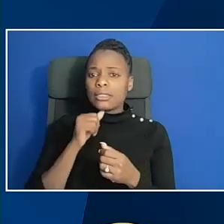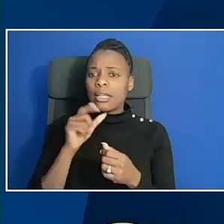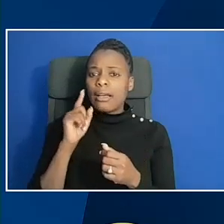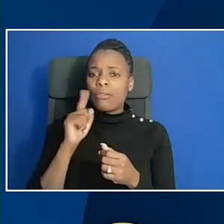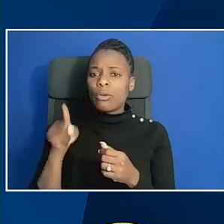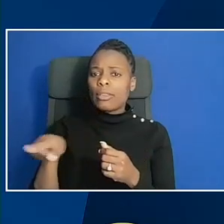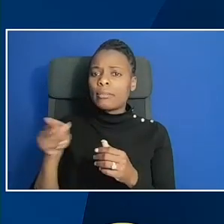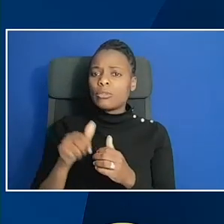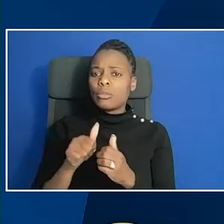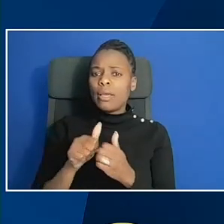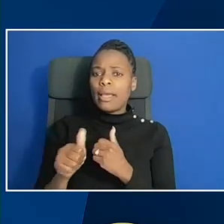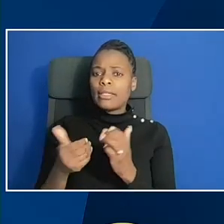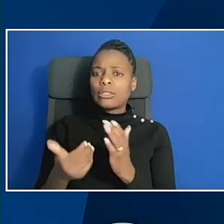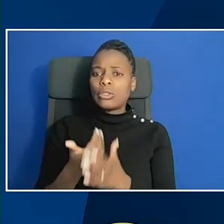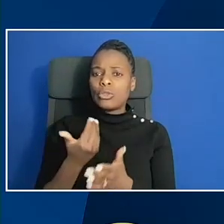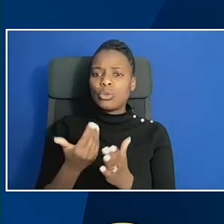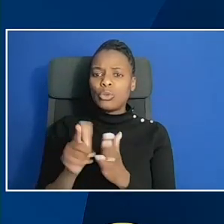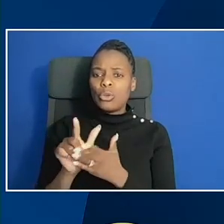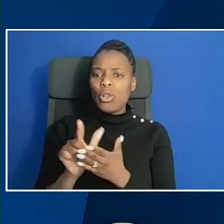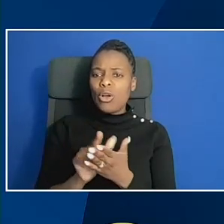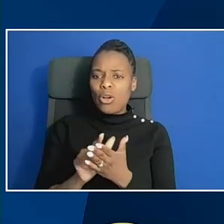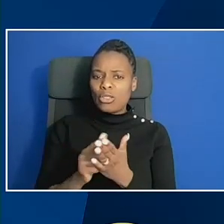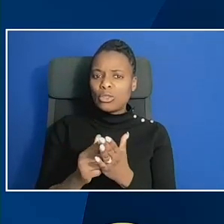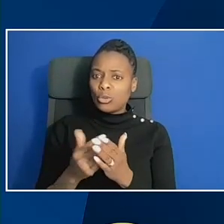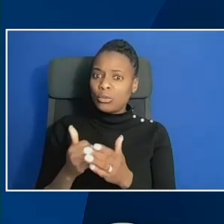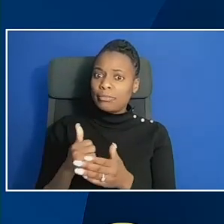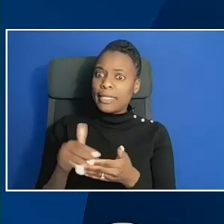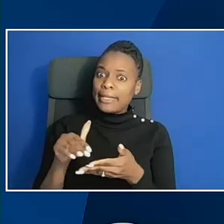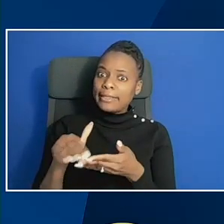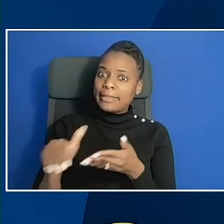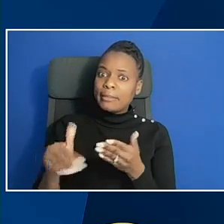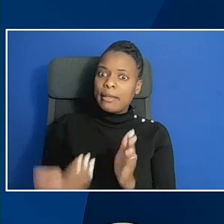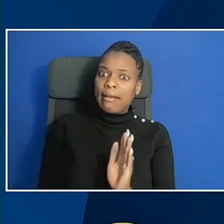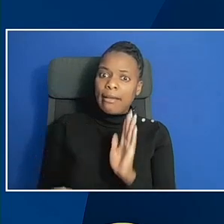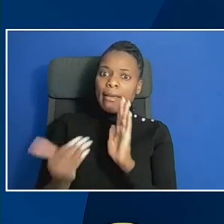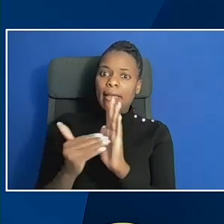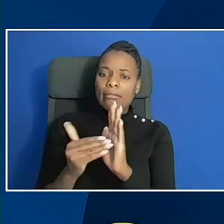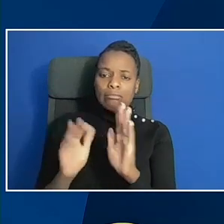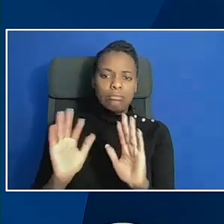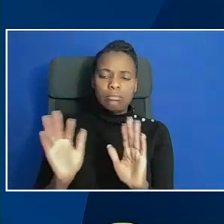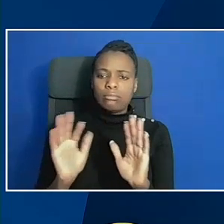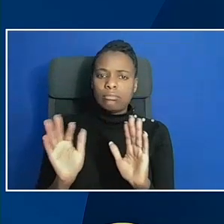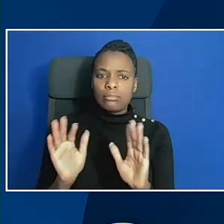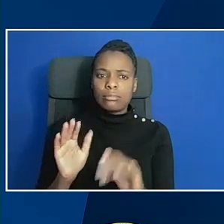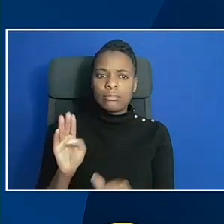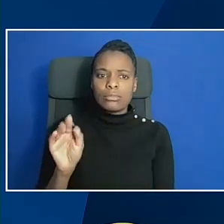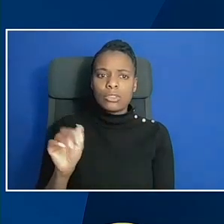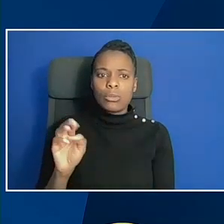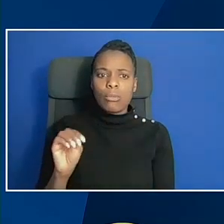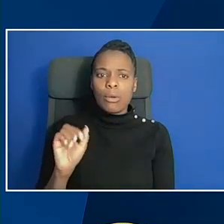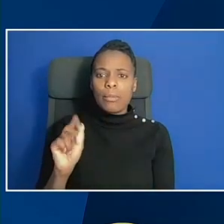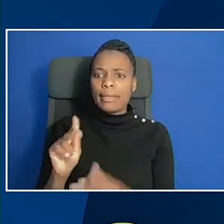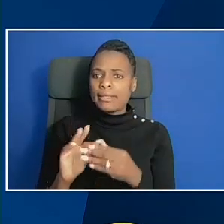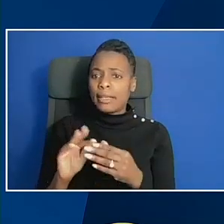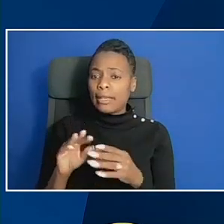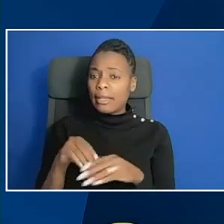do the exemption over again. That's not the intent. I think that's what you're asking. So in plain English. And we can work on the language but in